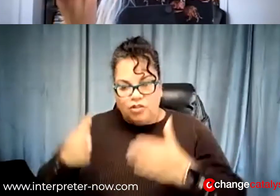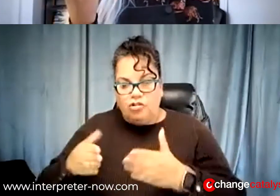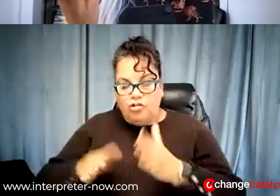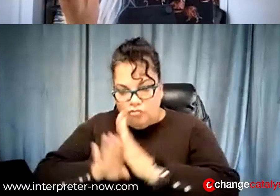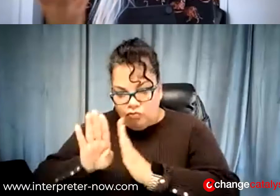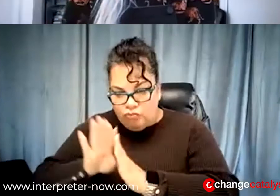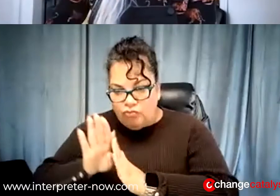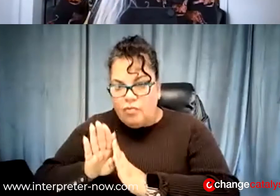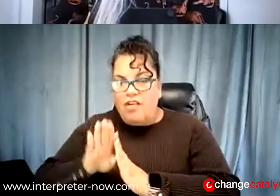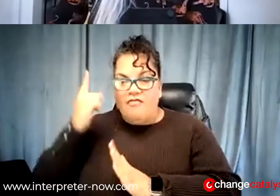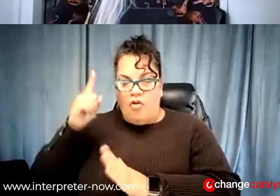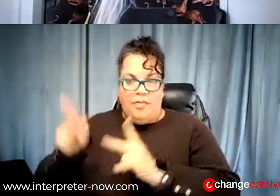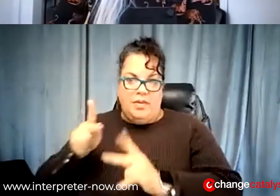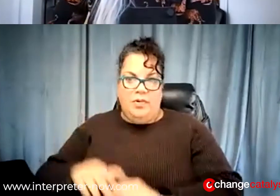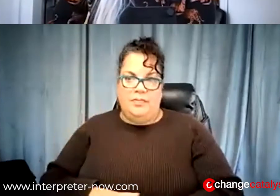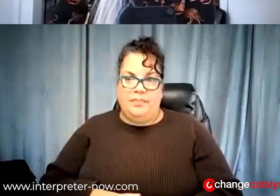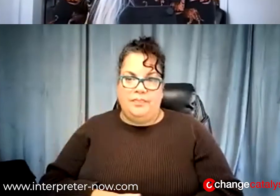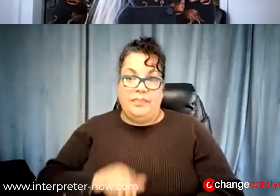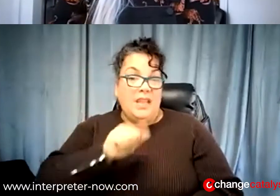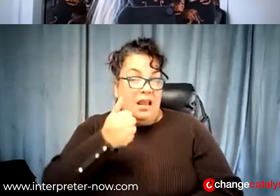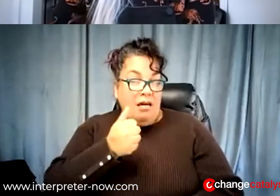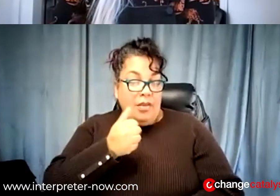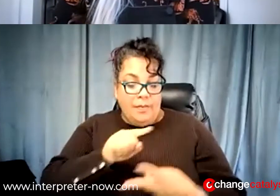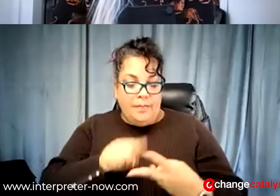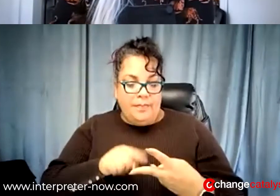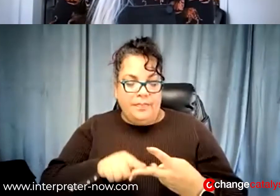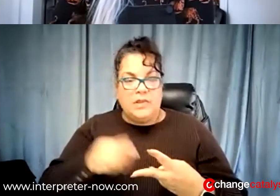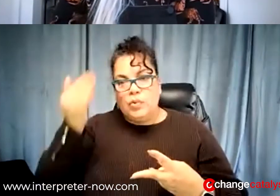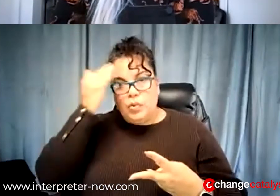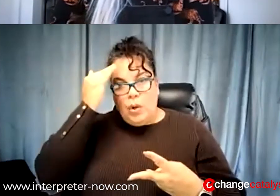people. And then, the other one is to know and work by your values.